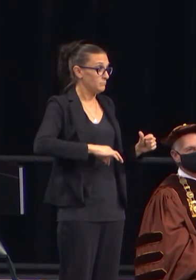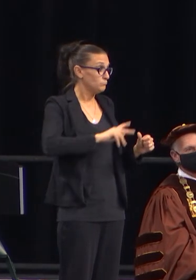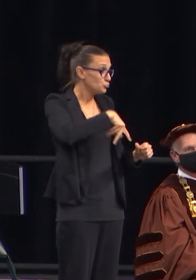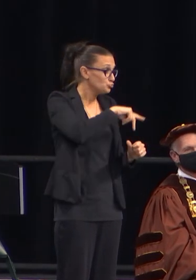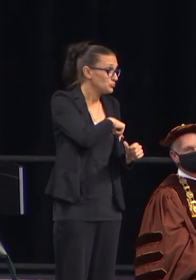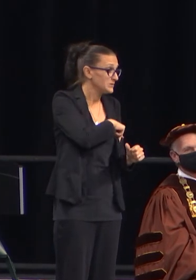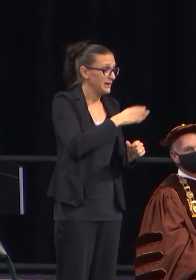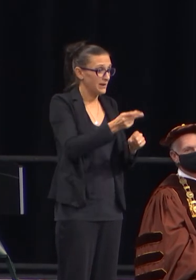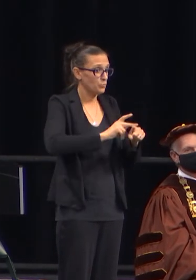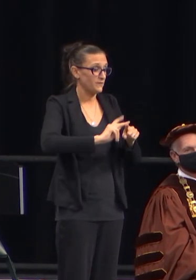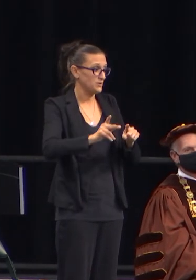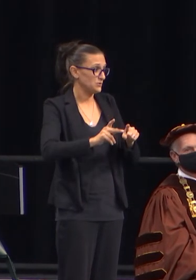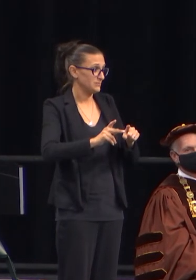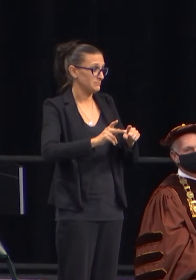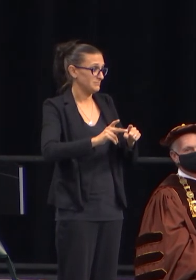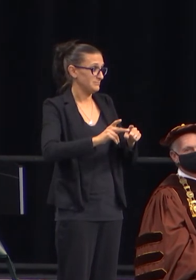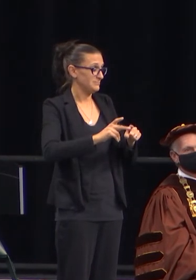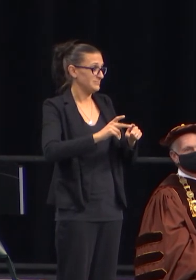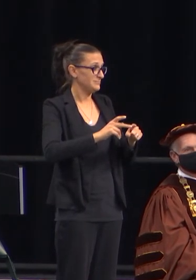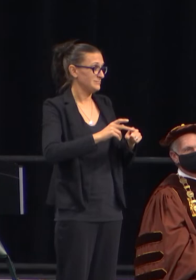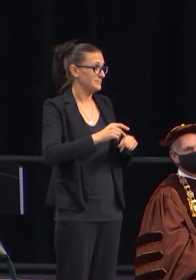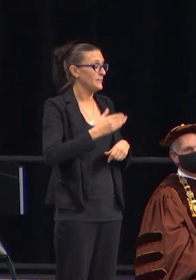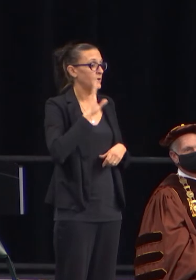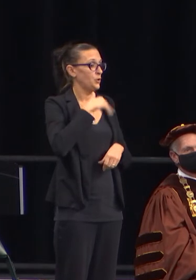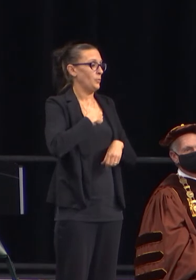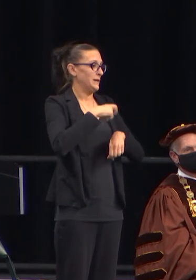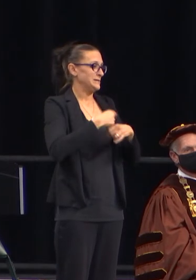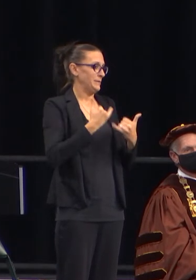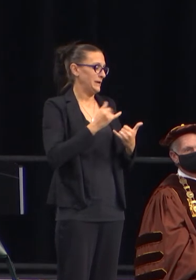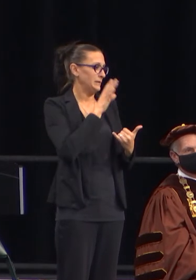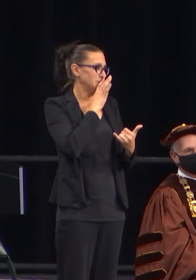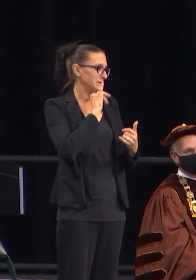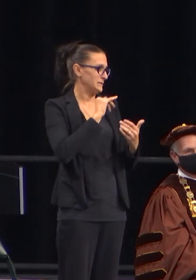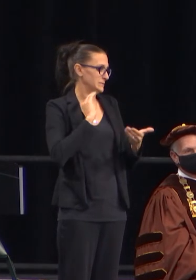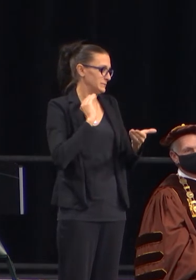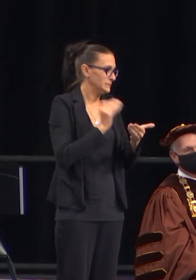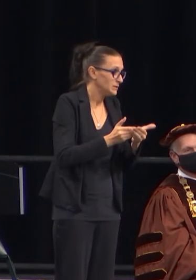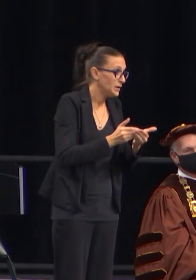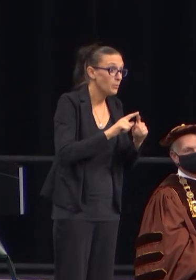Tomi's and my time speaking here is coming to an end, but your time in Austin